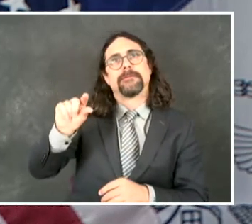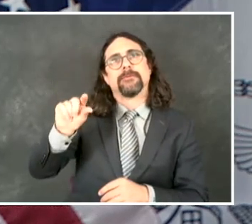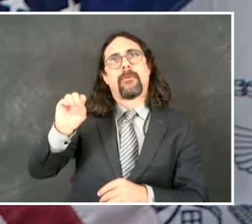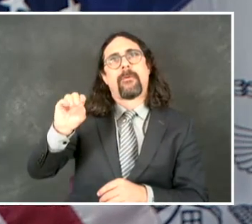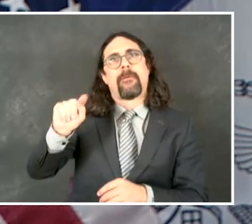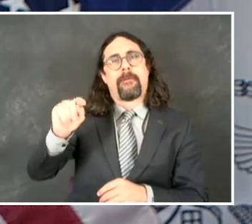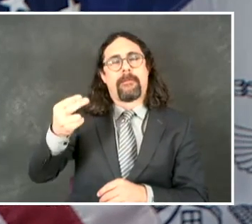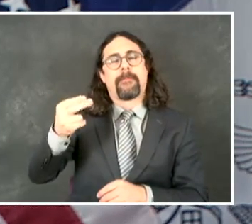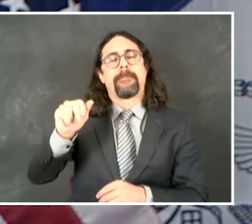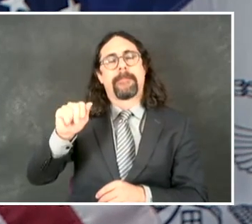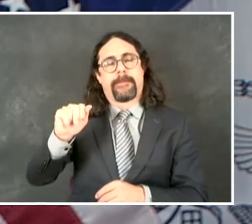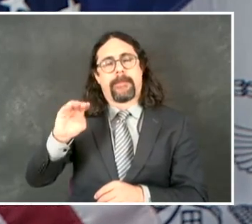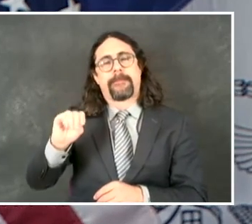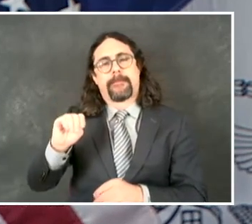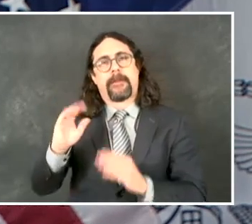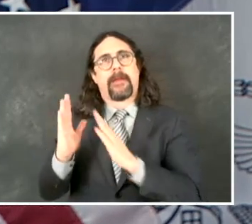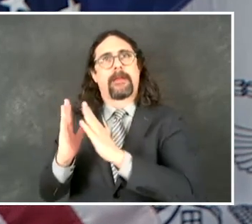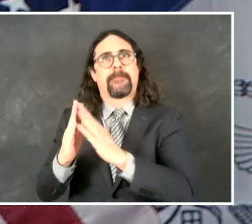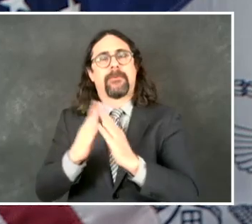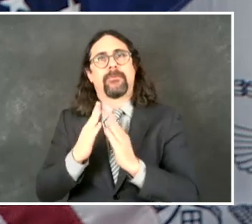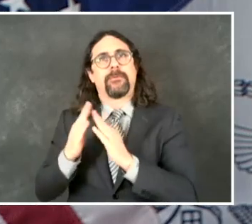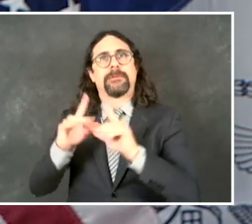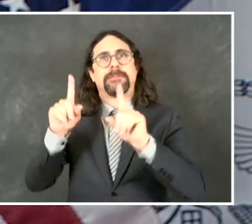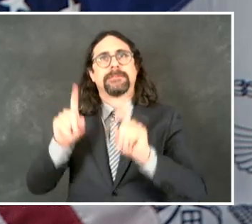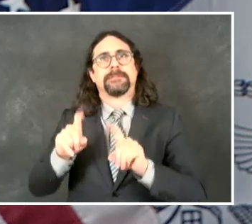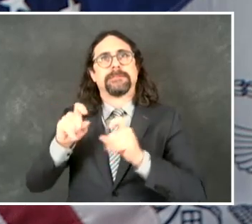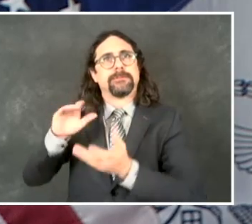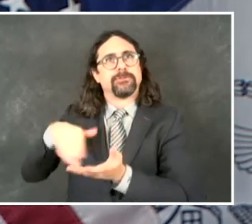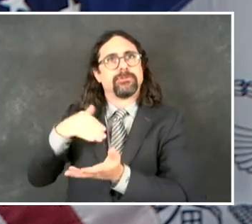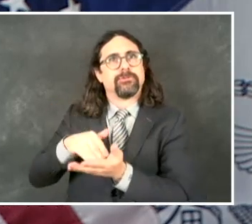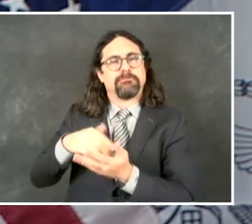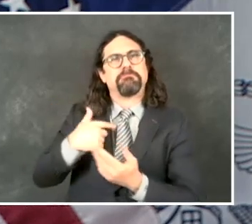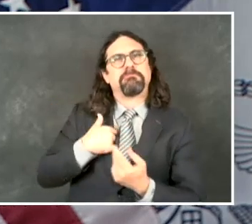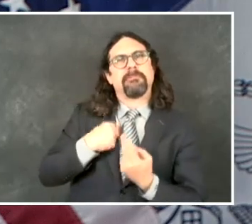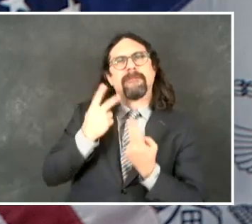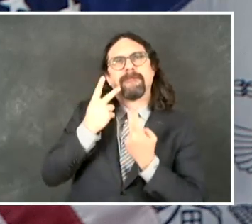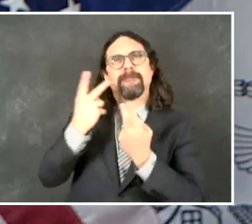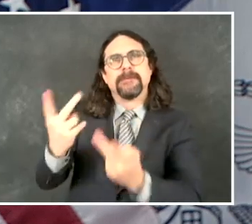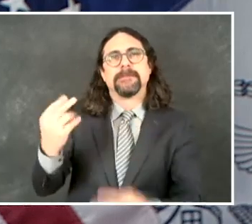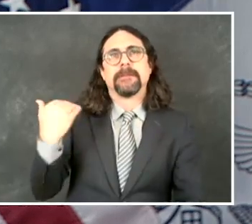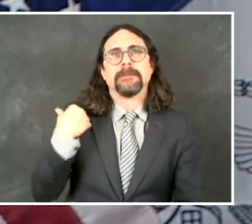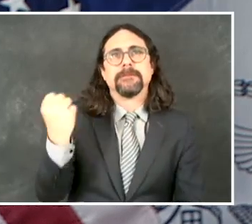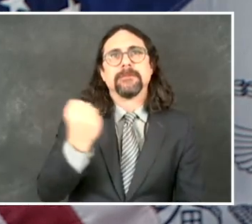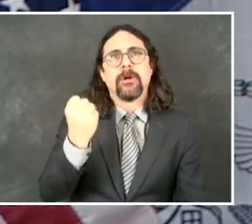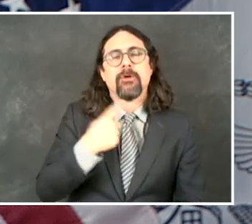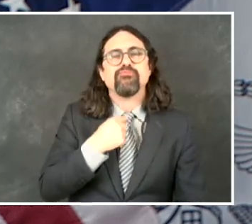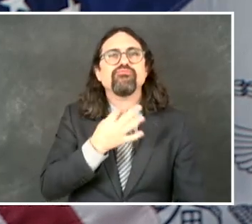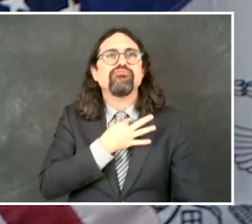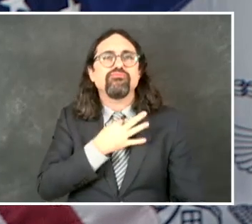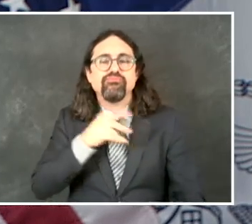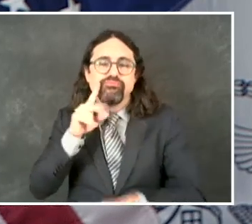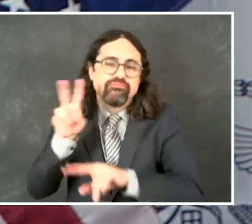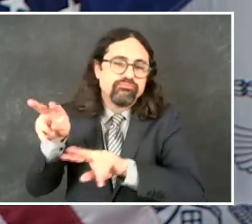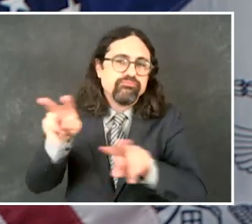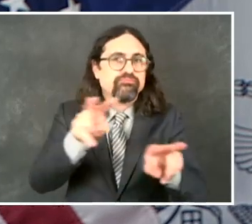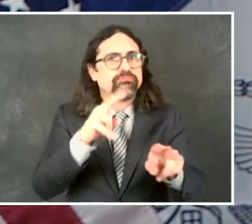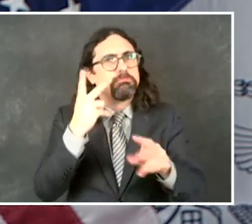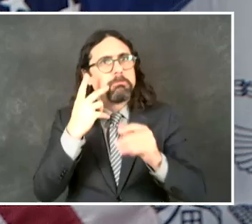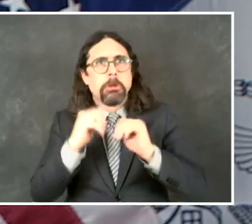HOSPITAL GOTHAM COMMUNITY TESTING